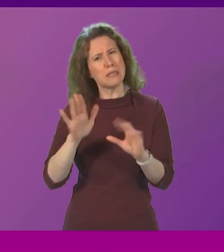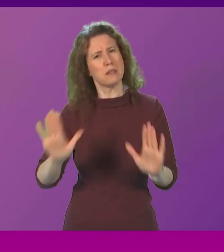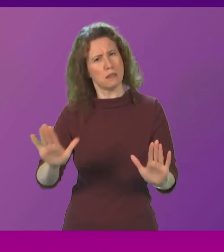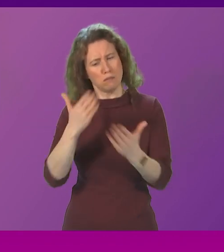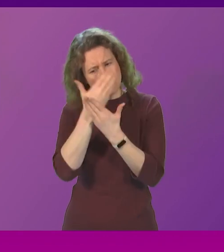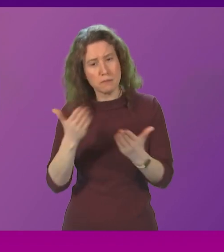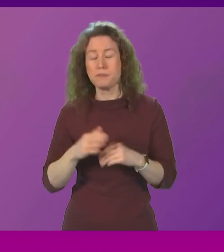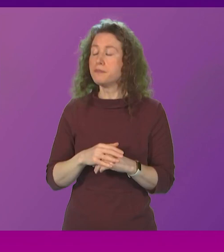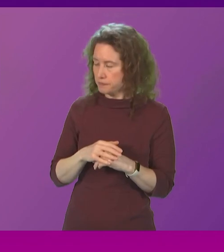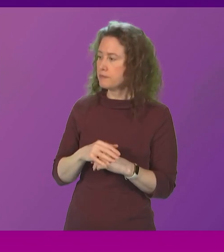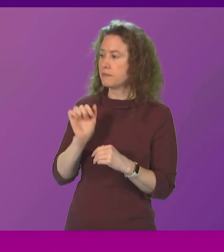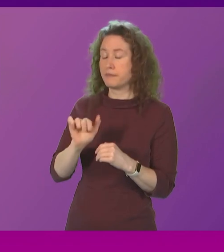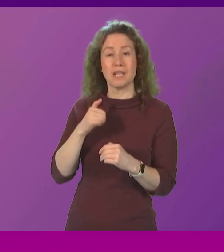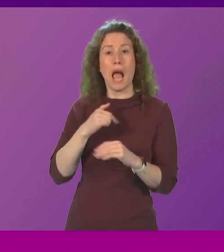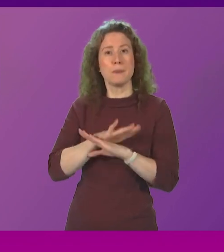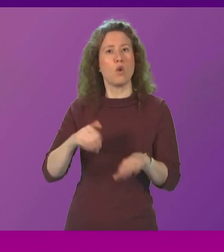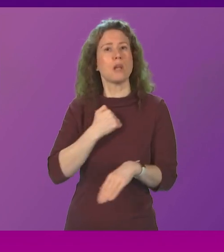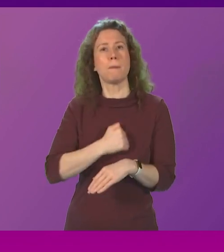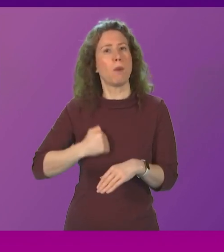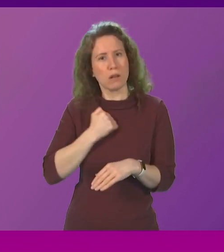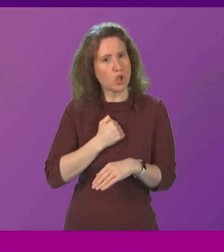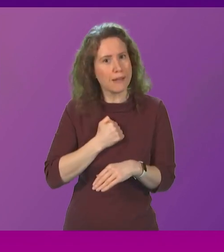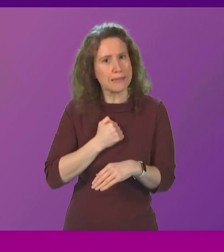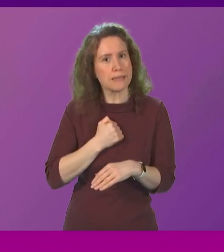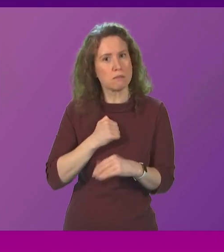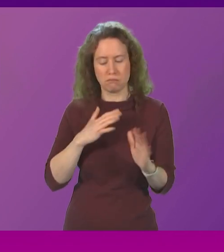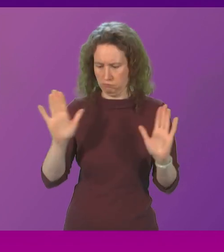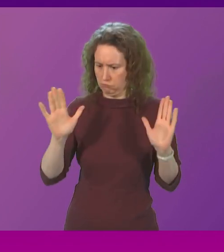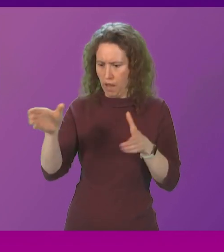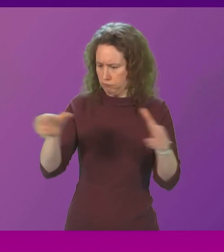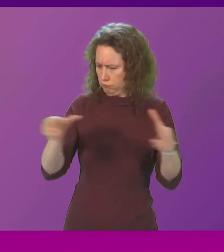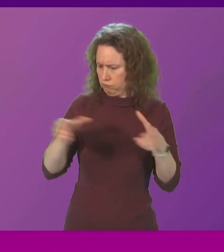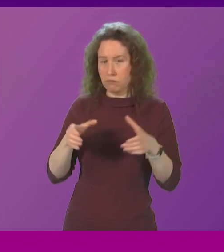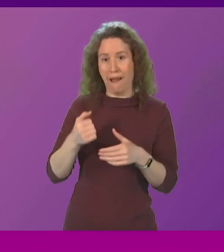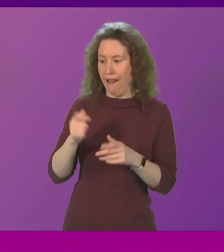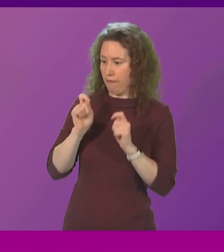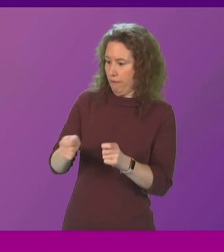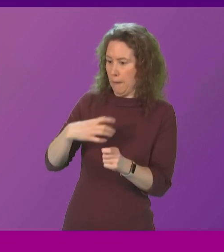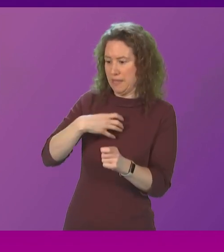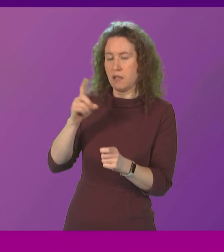Yes, I make no apology whatsoever for having a Minister for Independence because, my goodness,